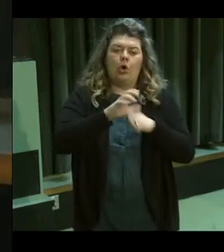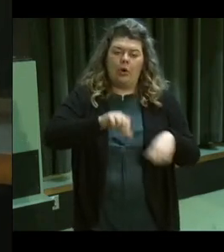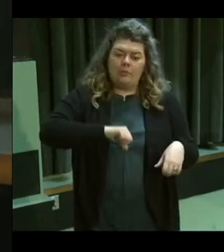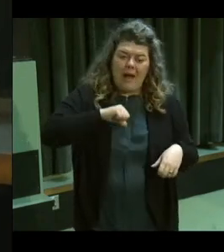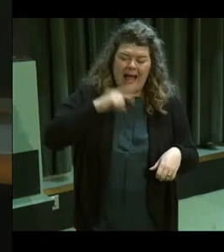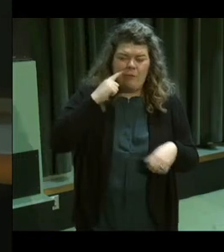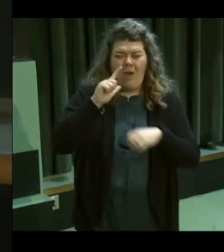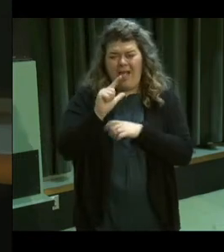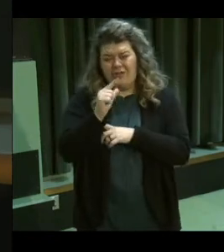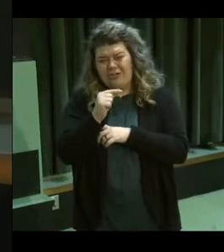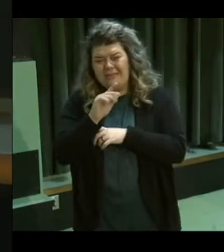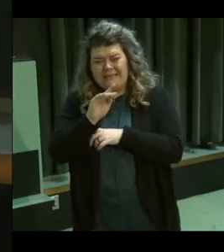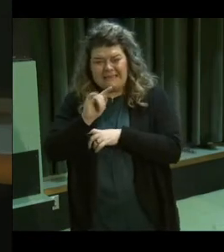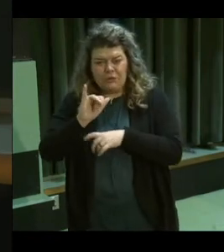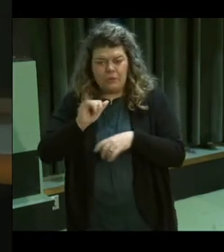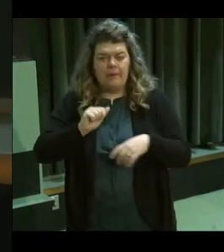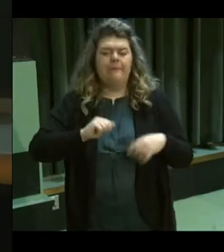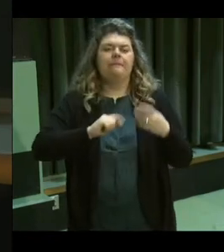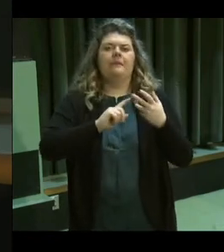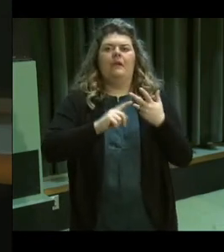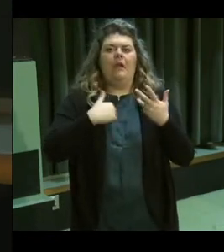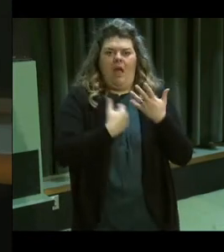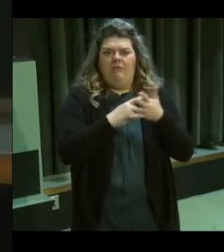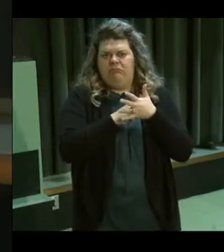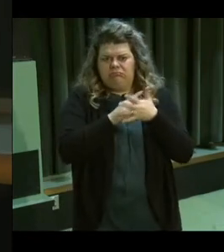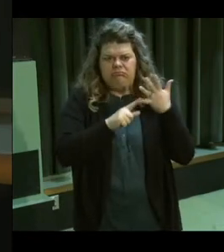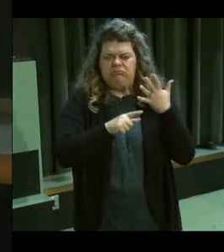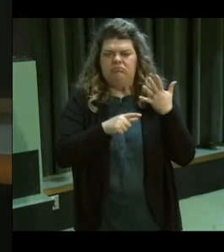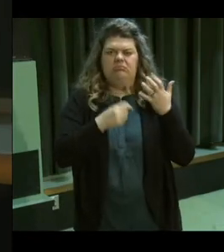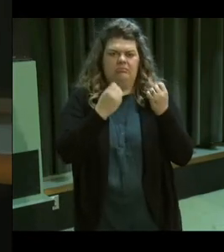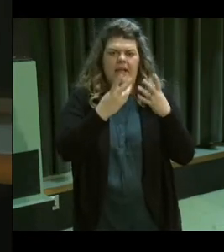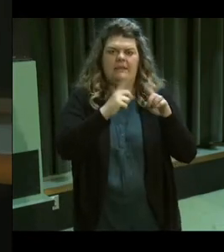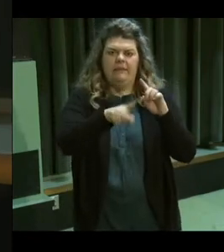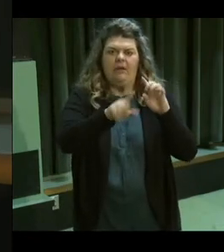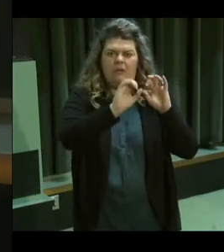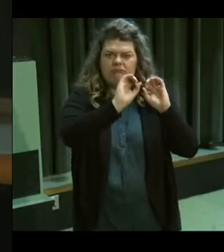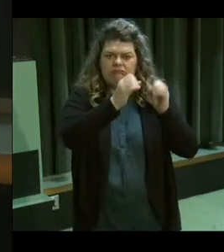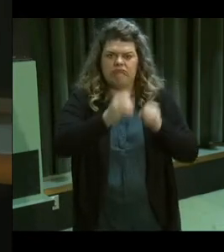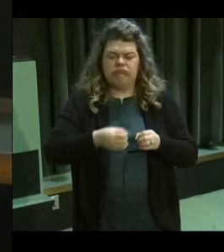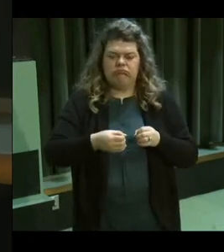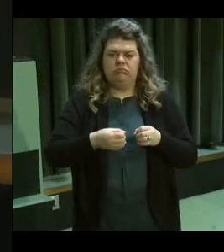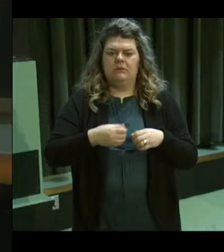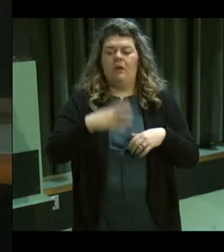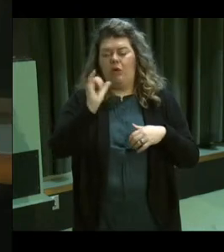for LGBT. So what we do is we